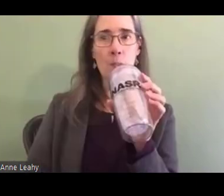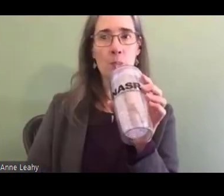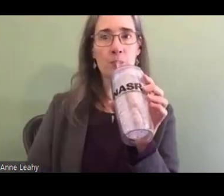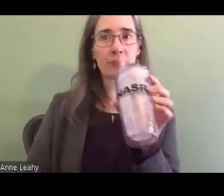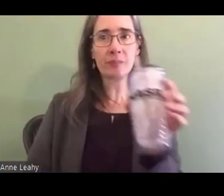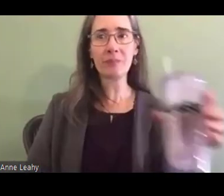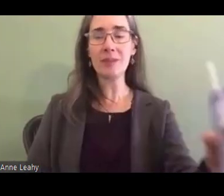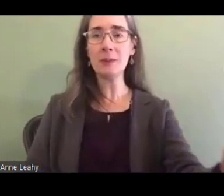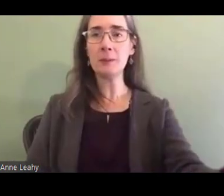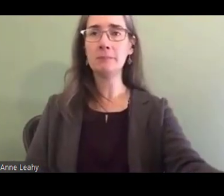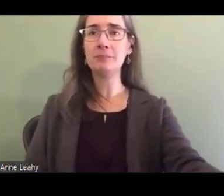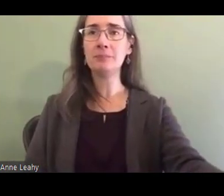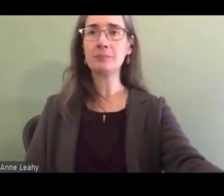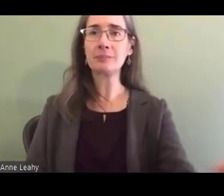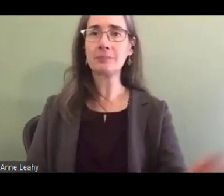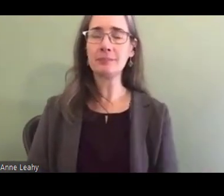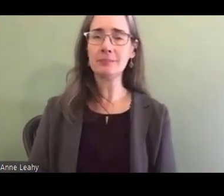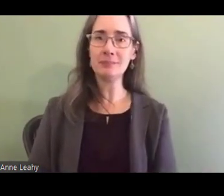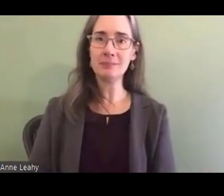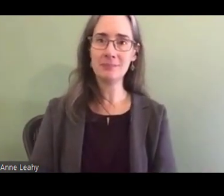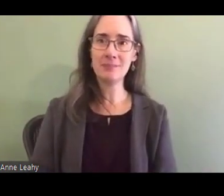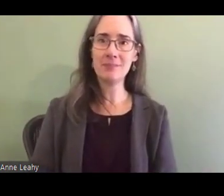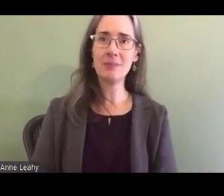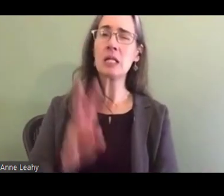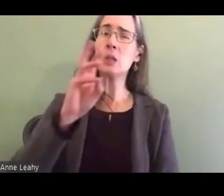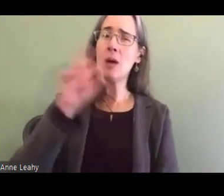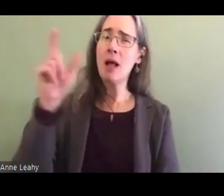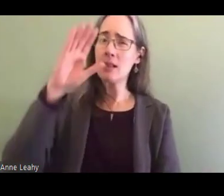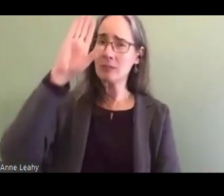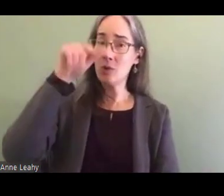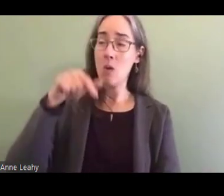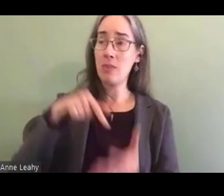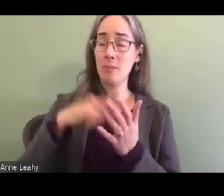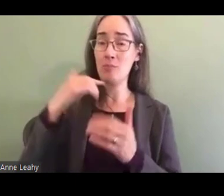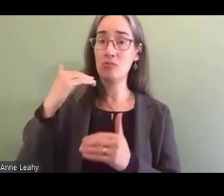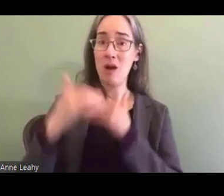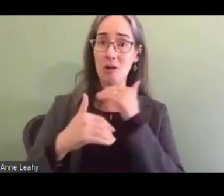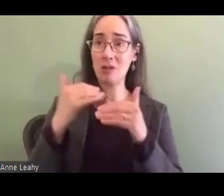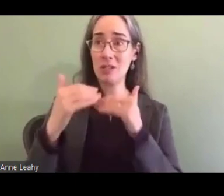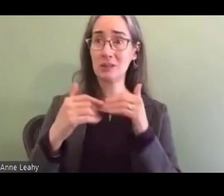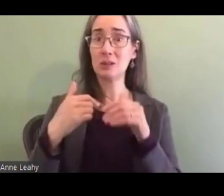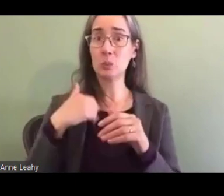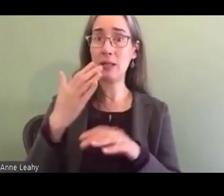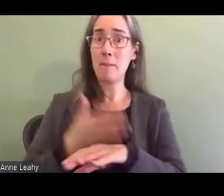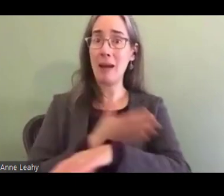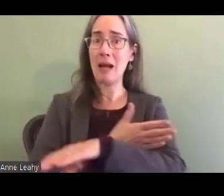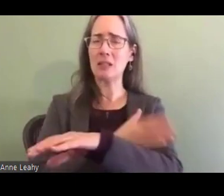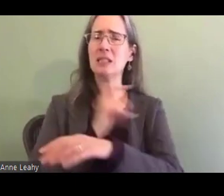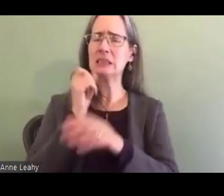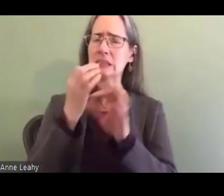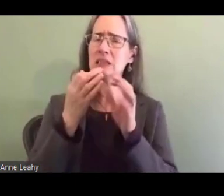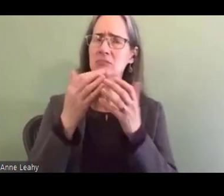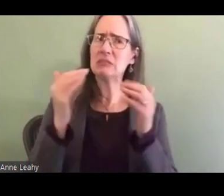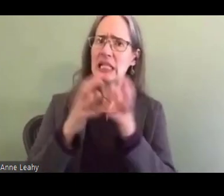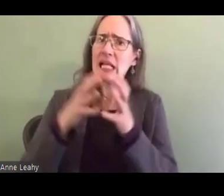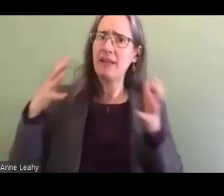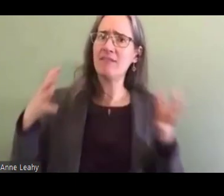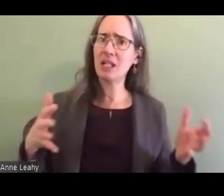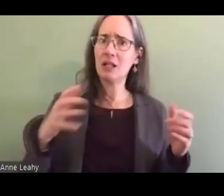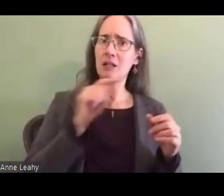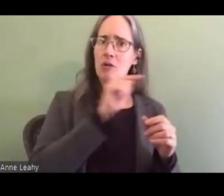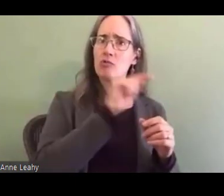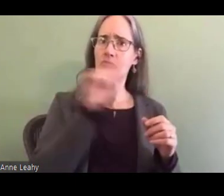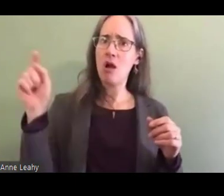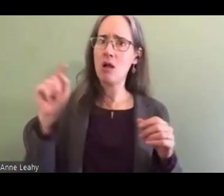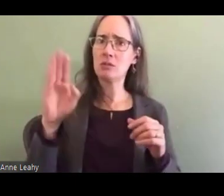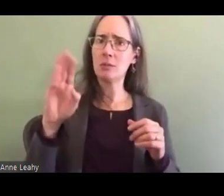Mark Riccobono, NFB: Well, you know the progress we have made is significant across the board.